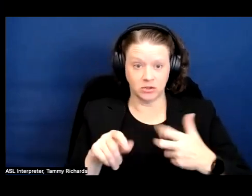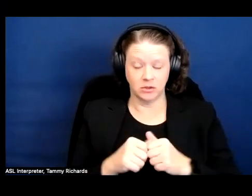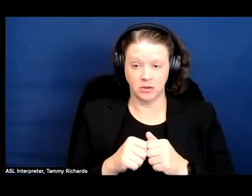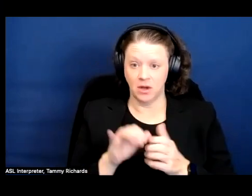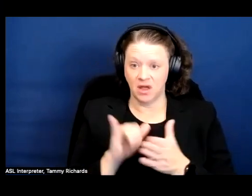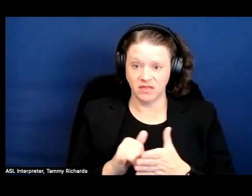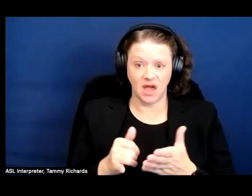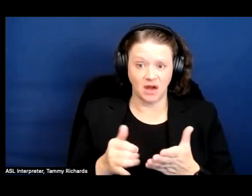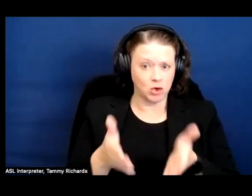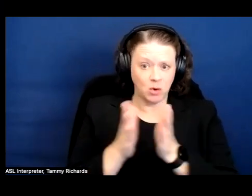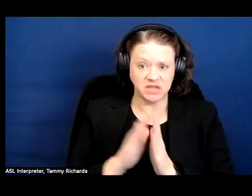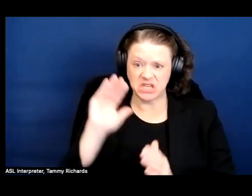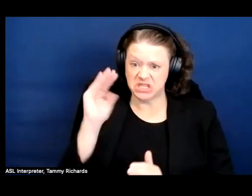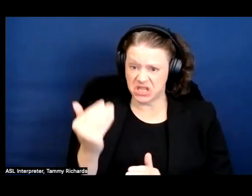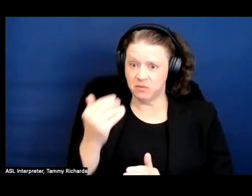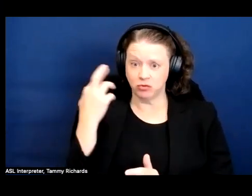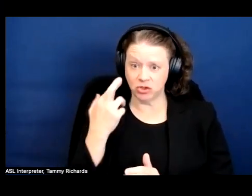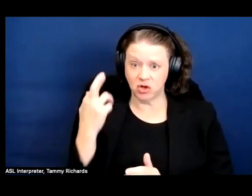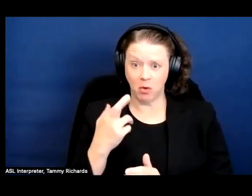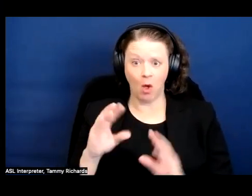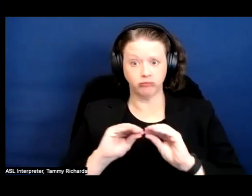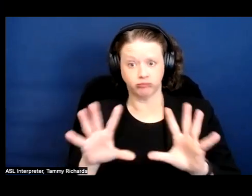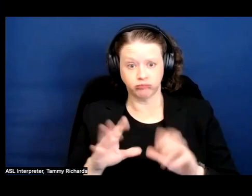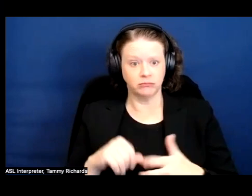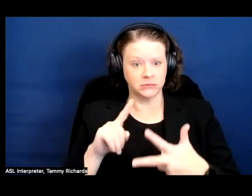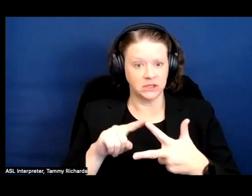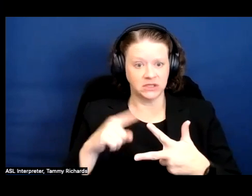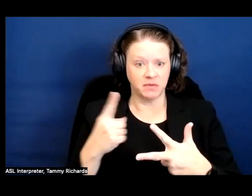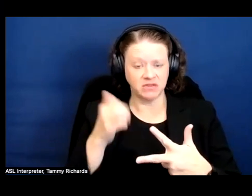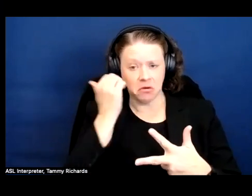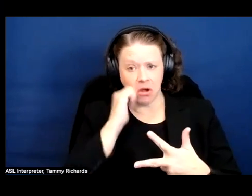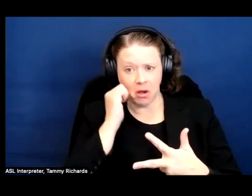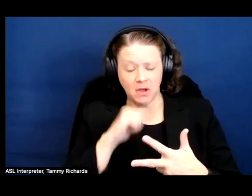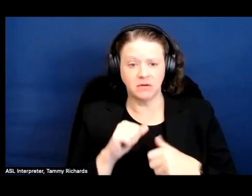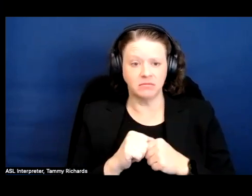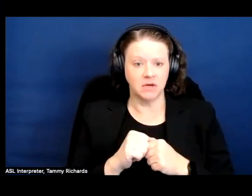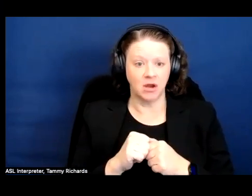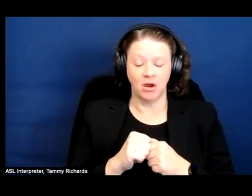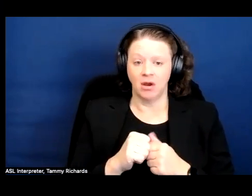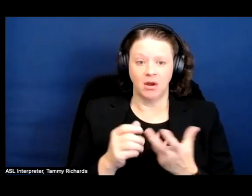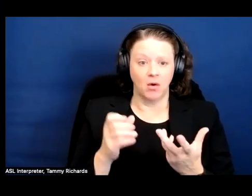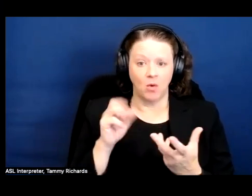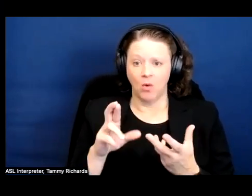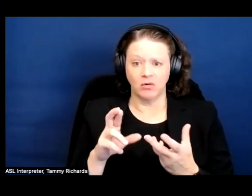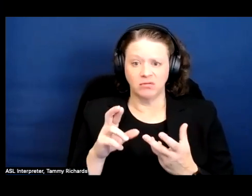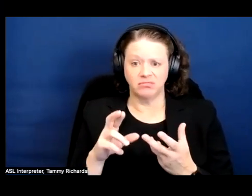And then the joint statement of HUD and the Department of Justice use the term "should."